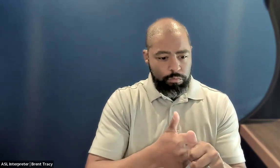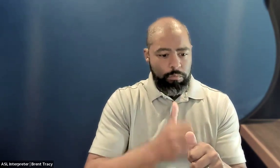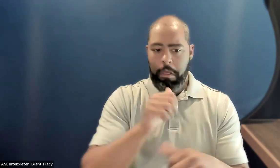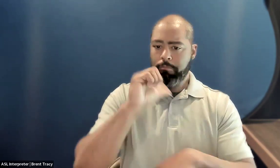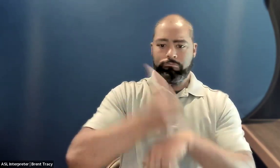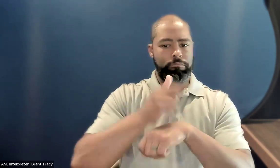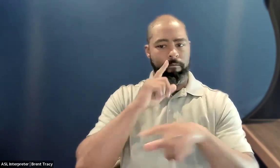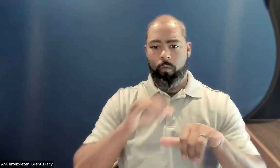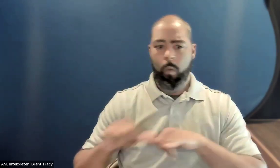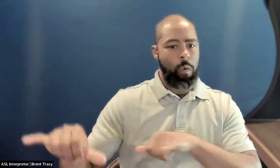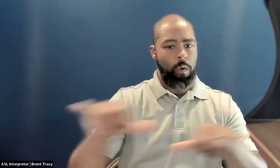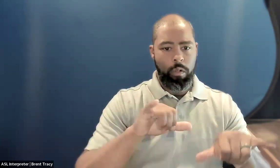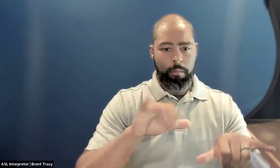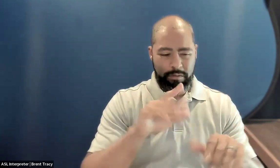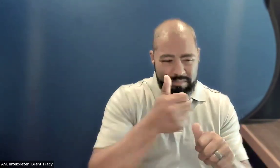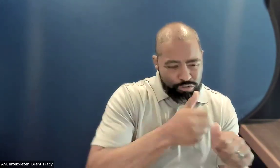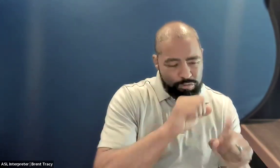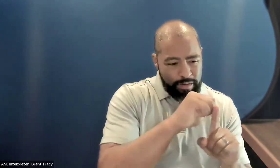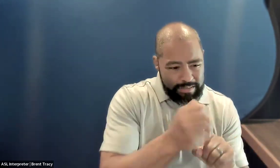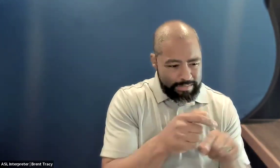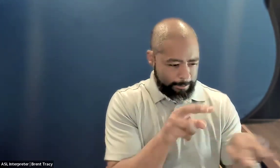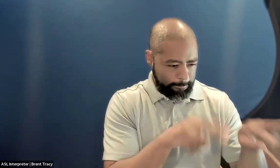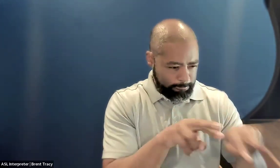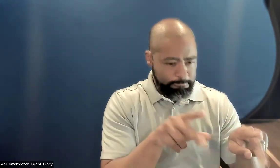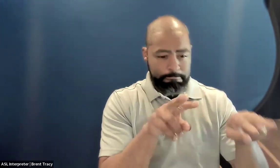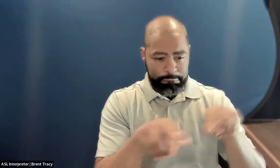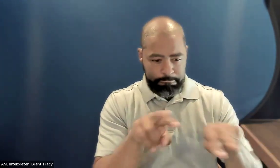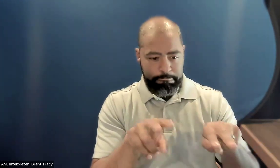So this is a potential schedule for this year and early next year.